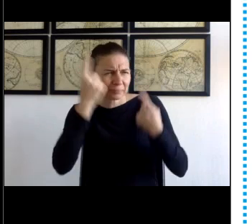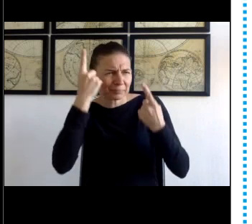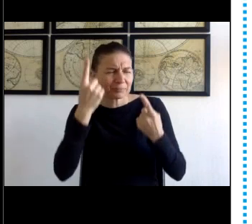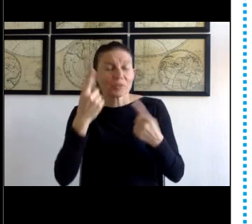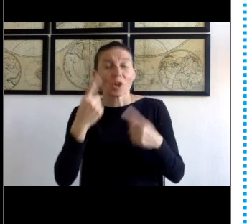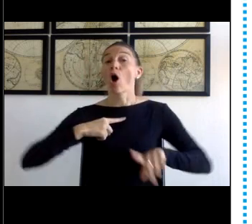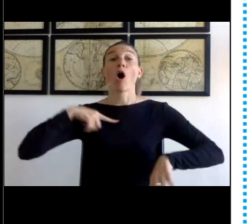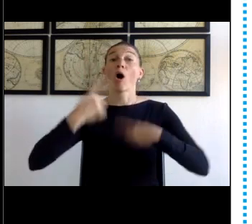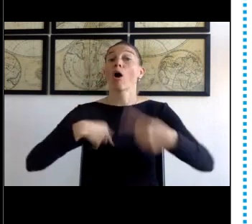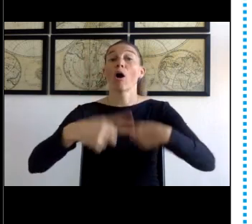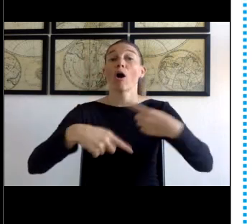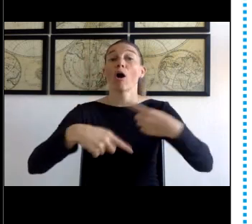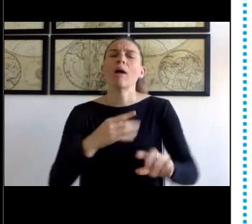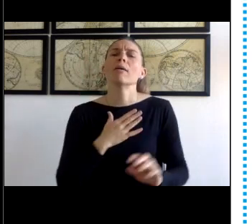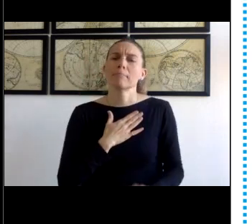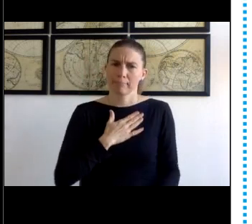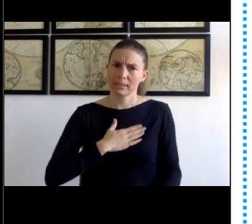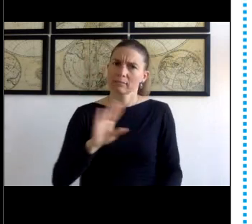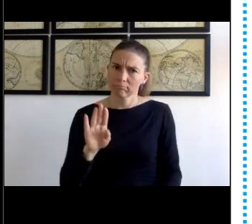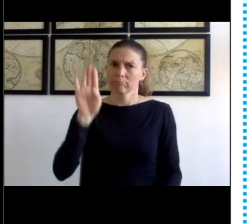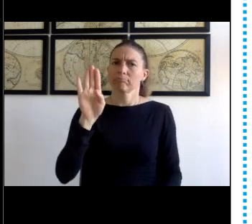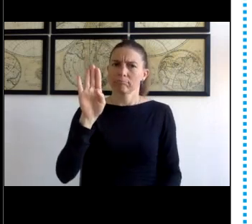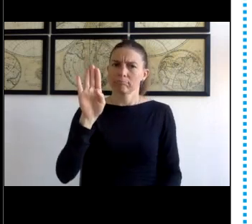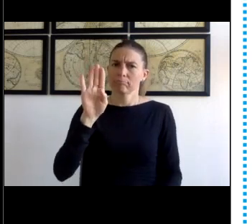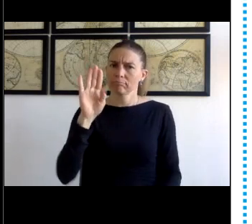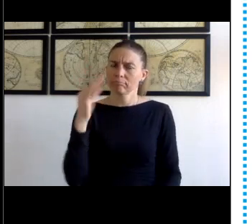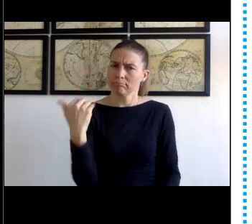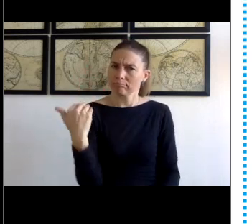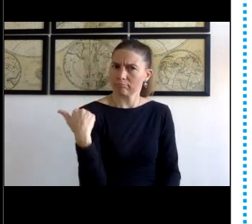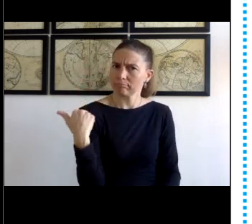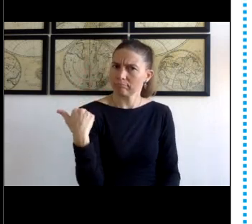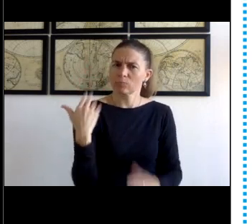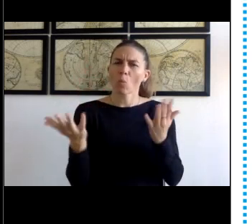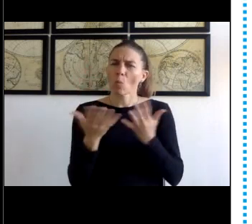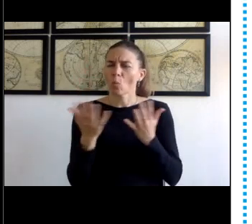please don't hesitate to ask us. Also at the end of the presentation,